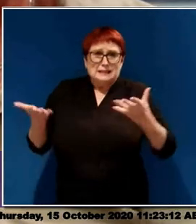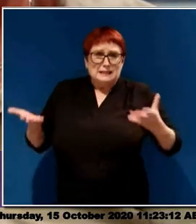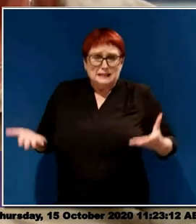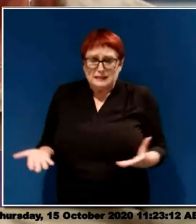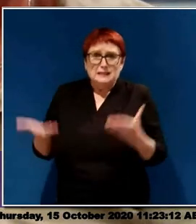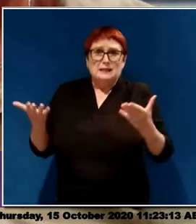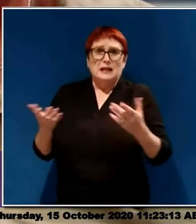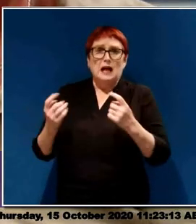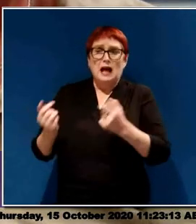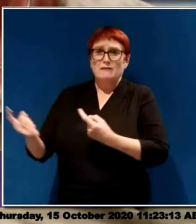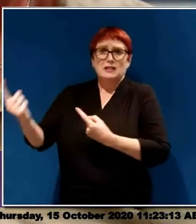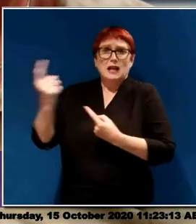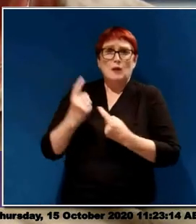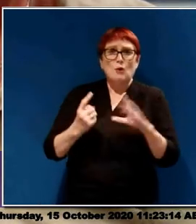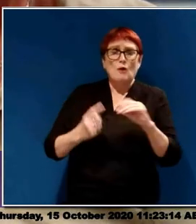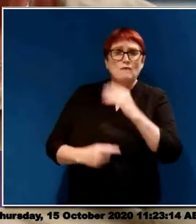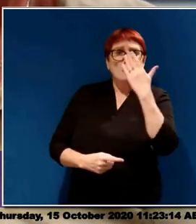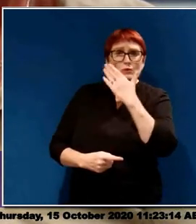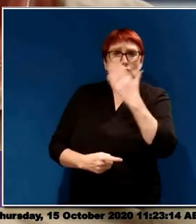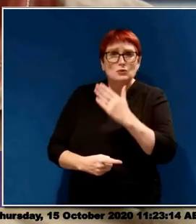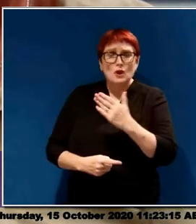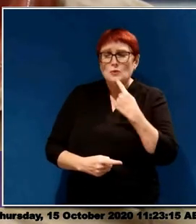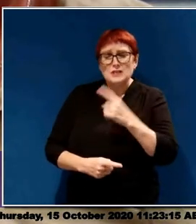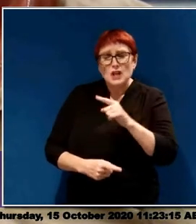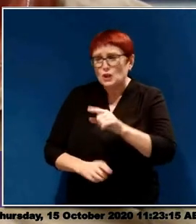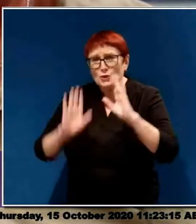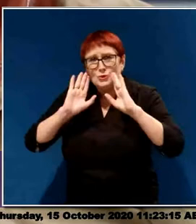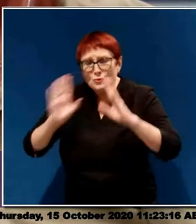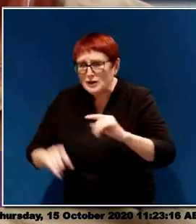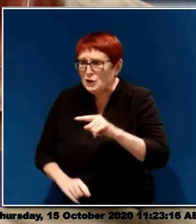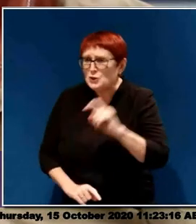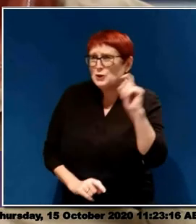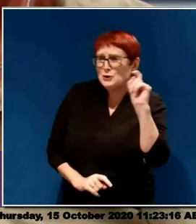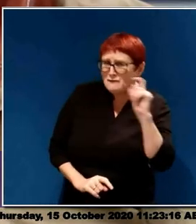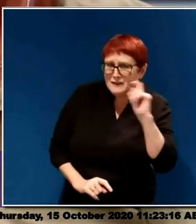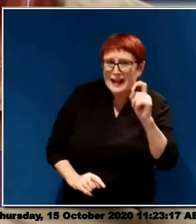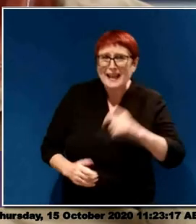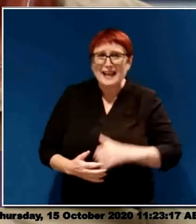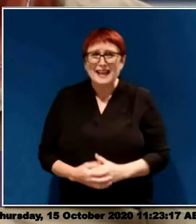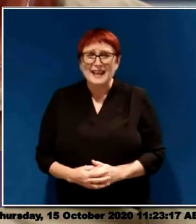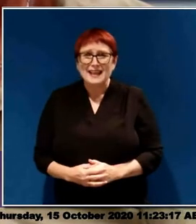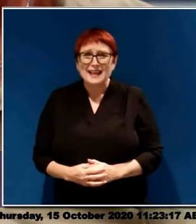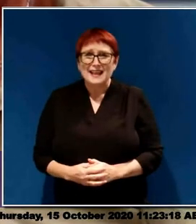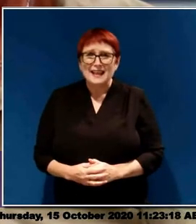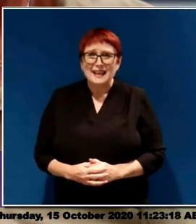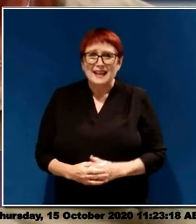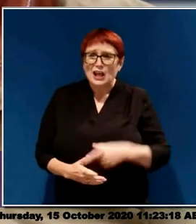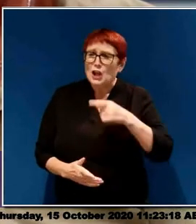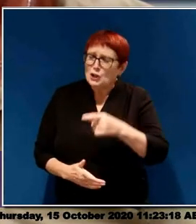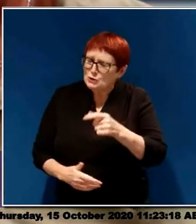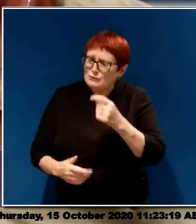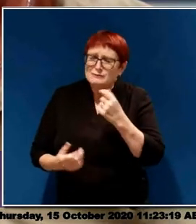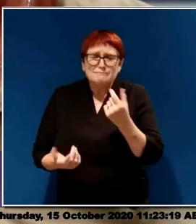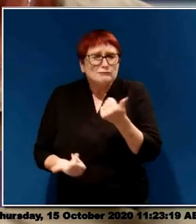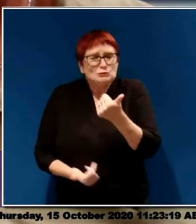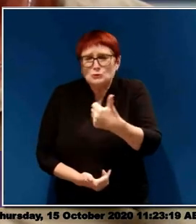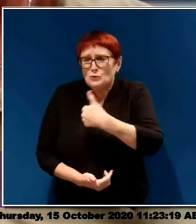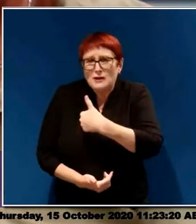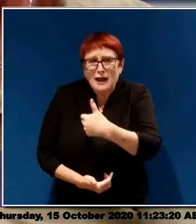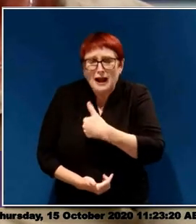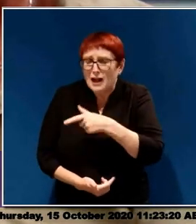how wonderful he is and how funny he is and, you know, and how empathetic and such a beautiful soul he is, he would go to school the next day